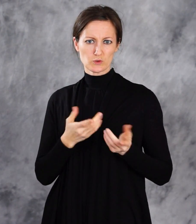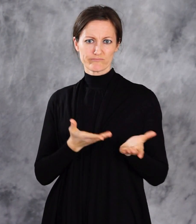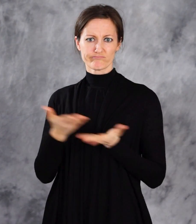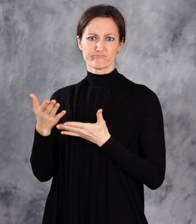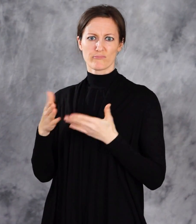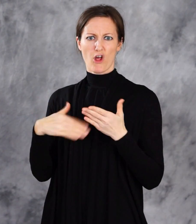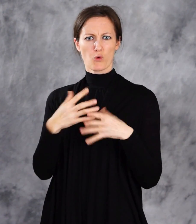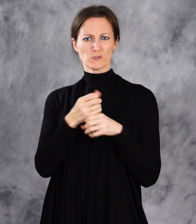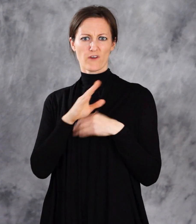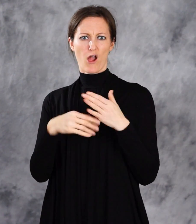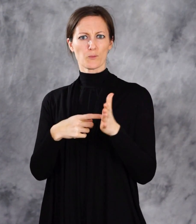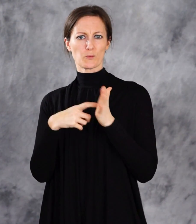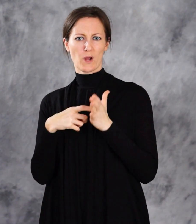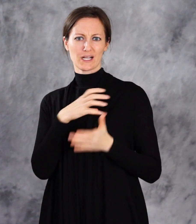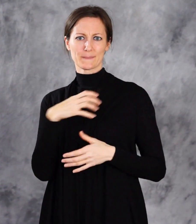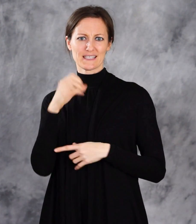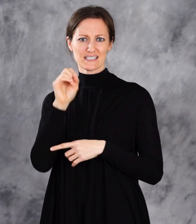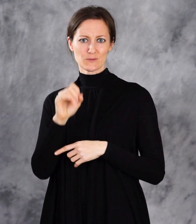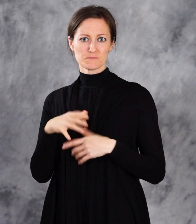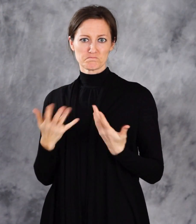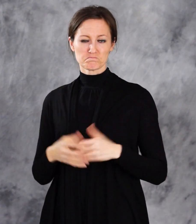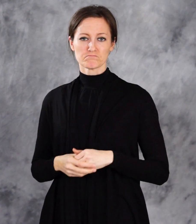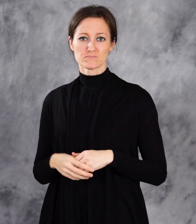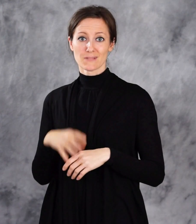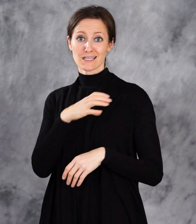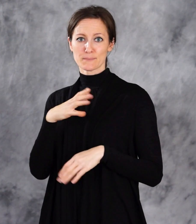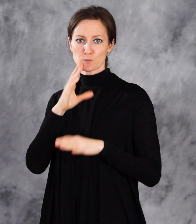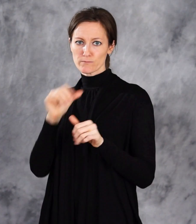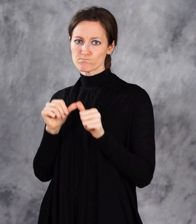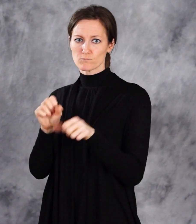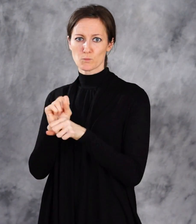to receive all of the required committee hearings. The Commission will work with MADC